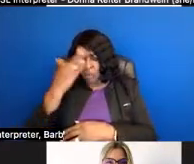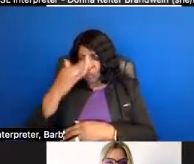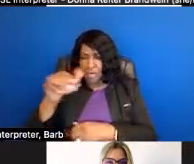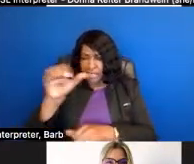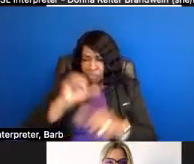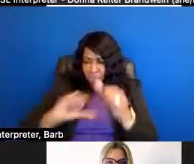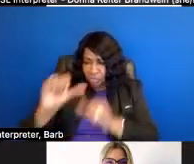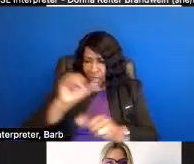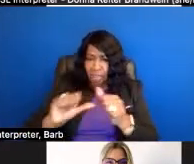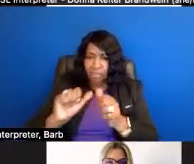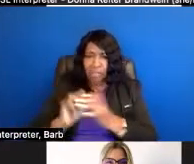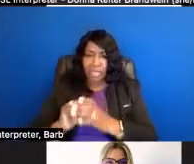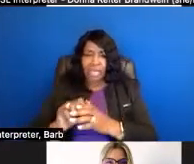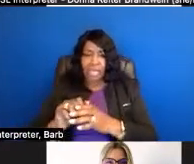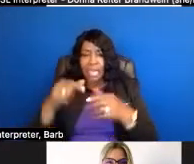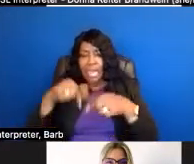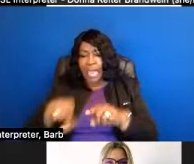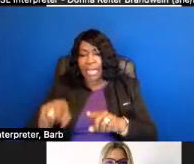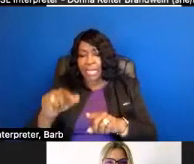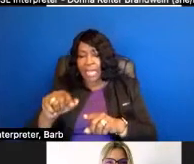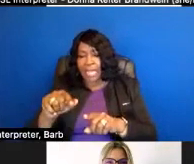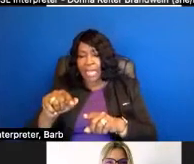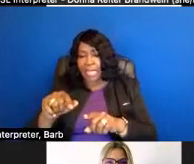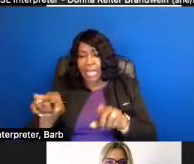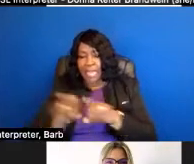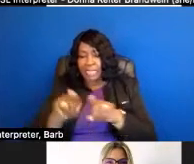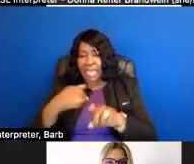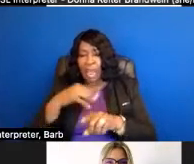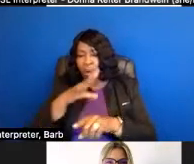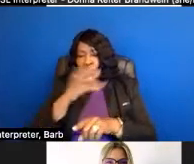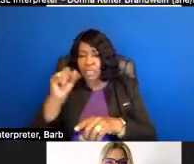as I was in my last part of dissertating,